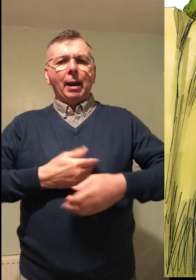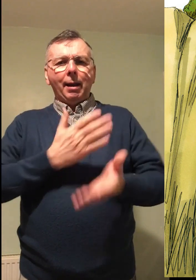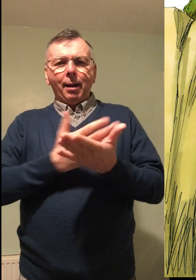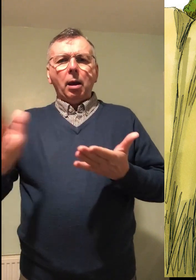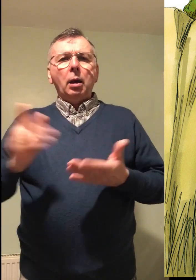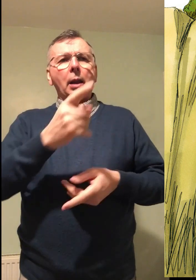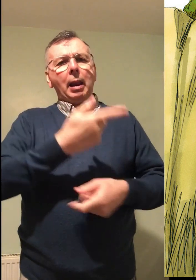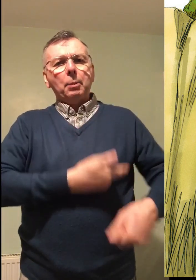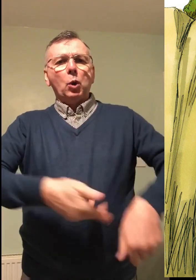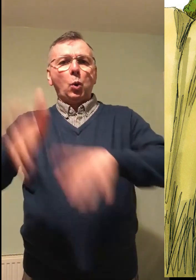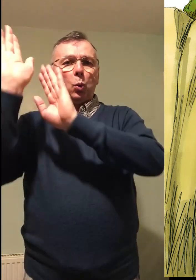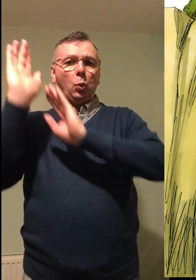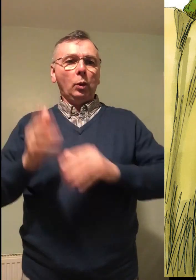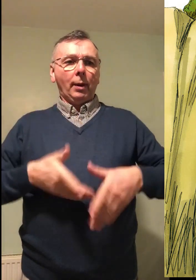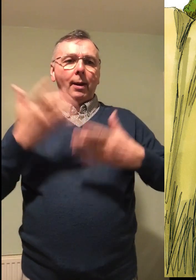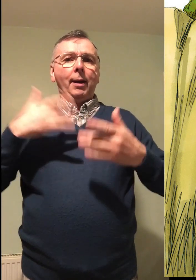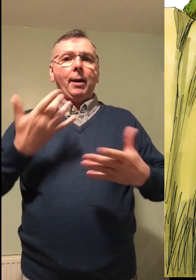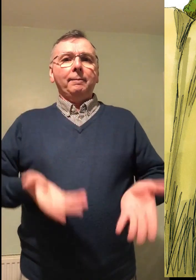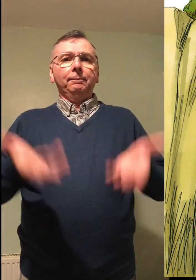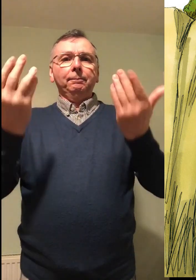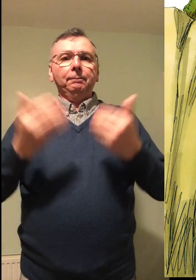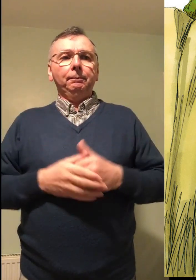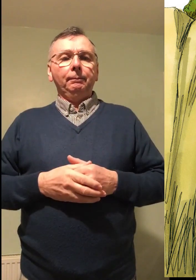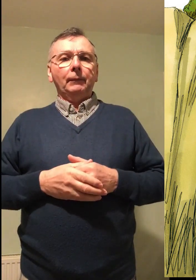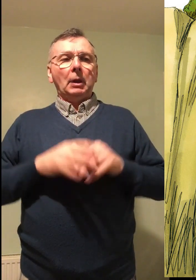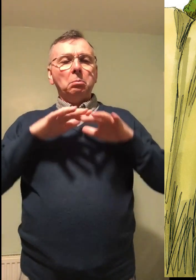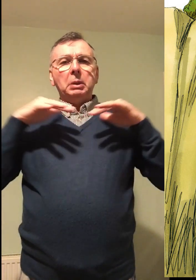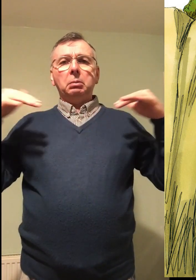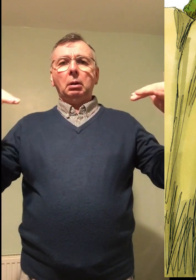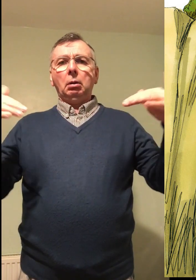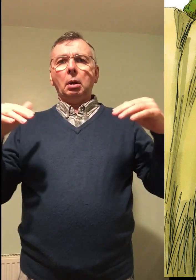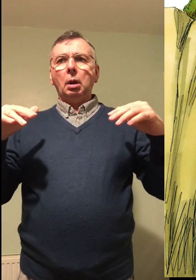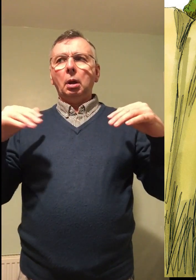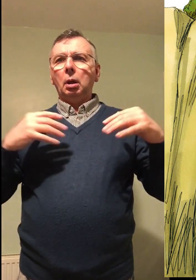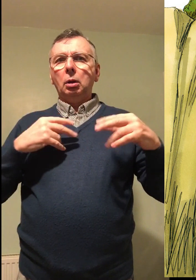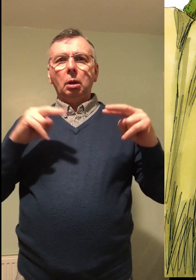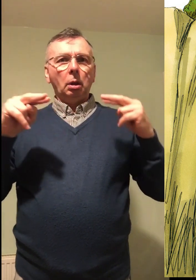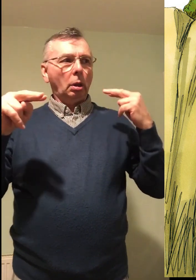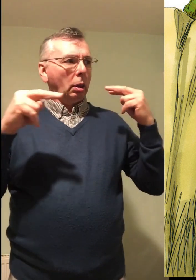Jesus said to them, “Take off the grave clothes and let him go.”